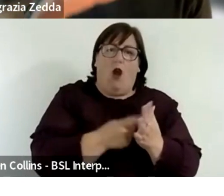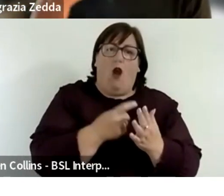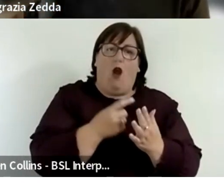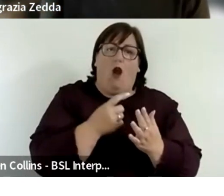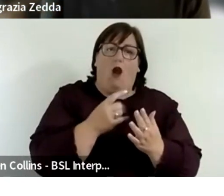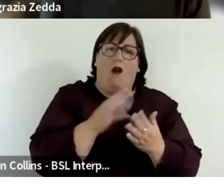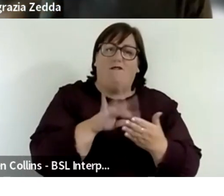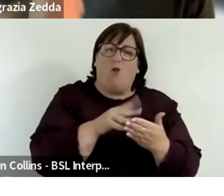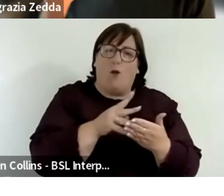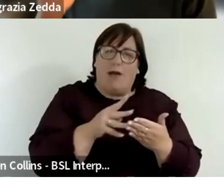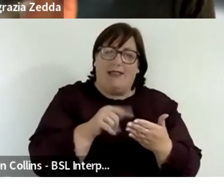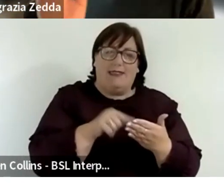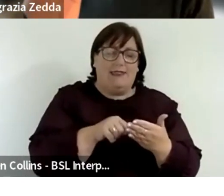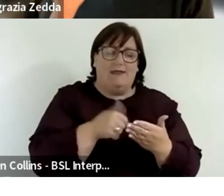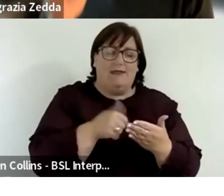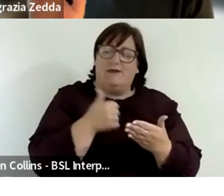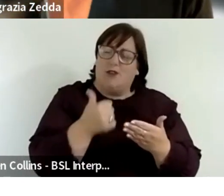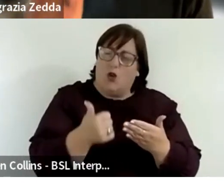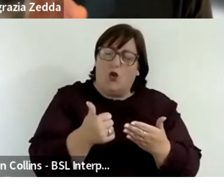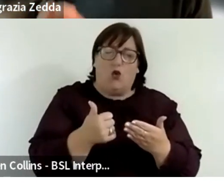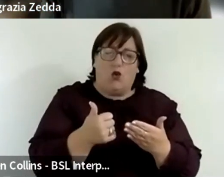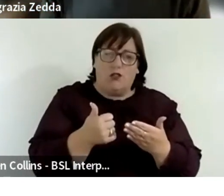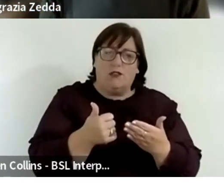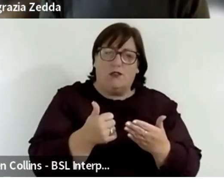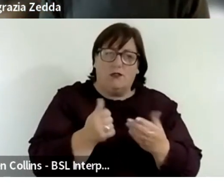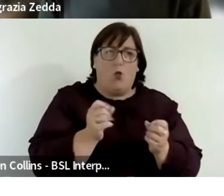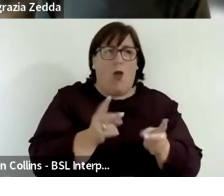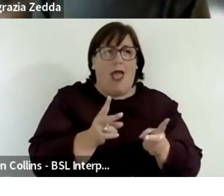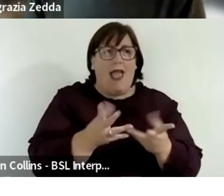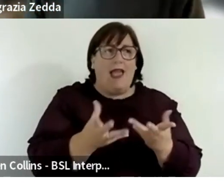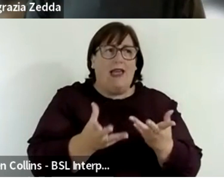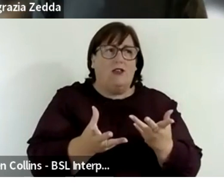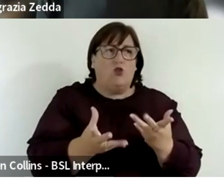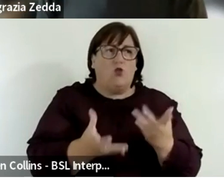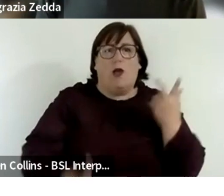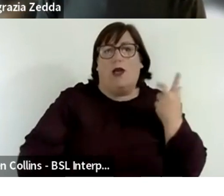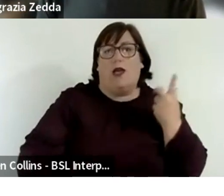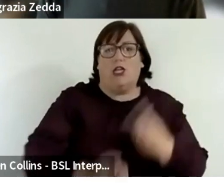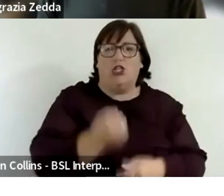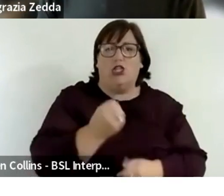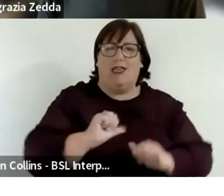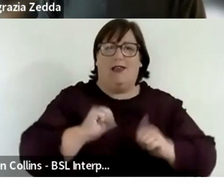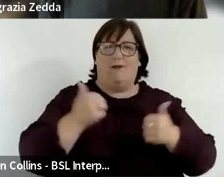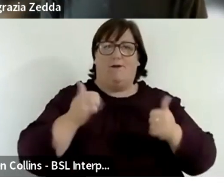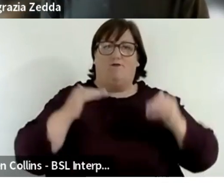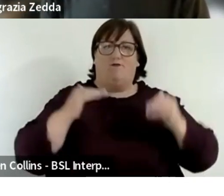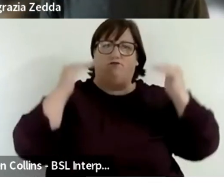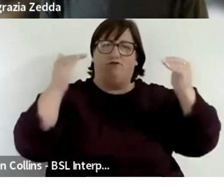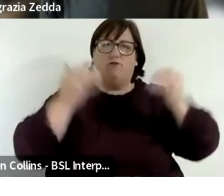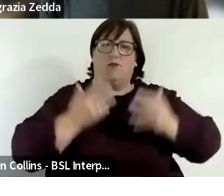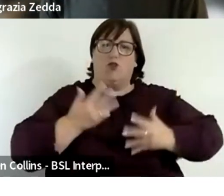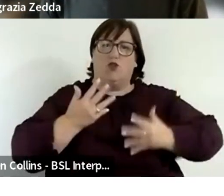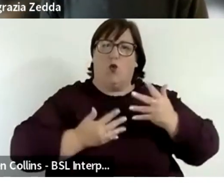across so you get the best score. This is really important because it gives you the best chance.